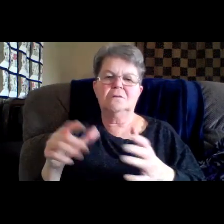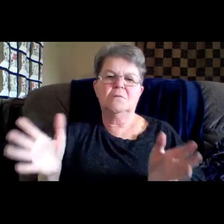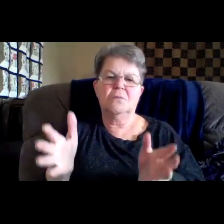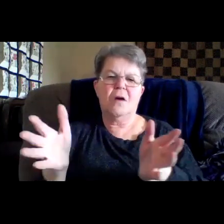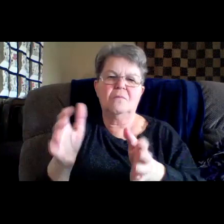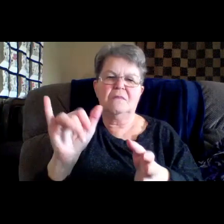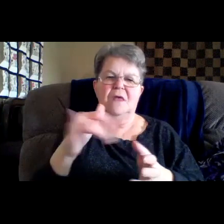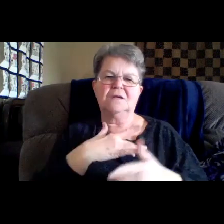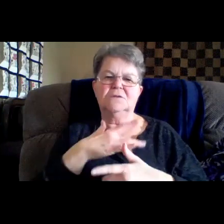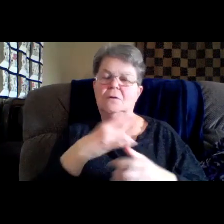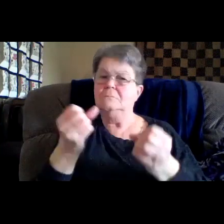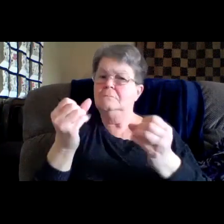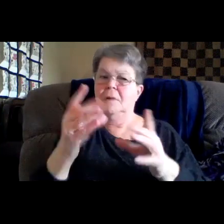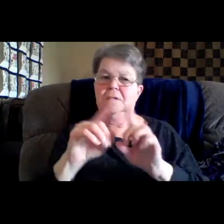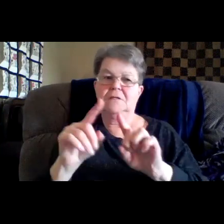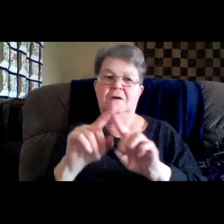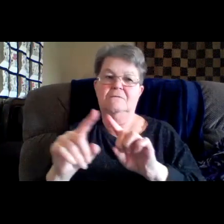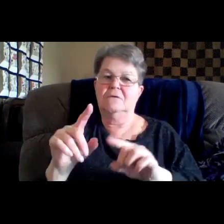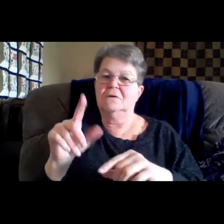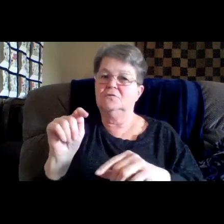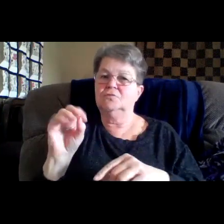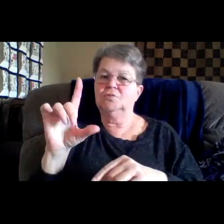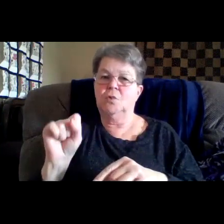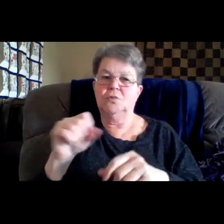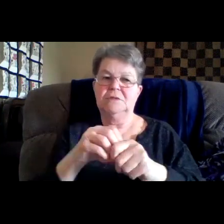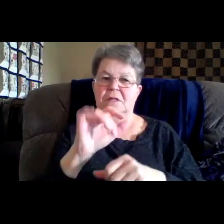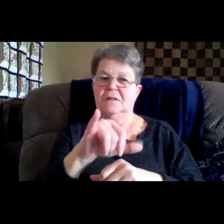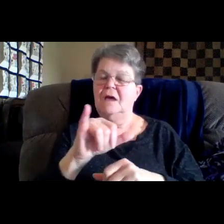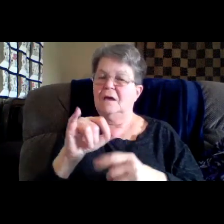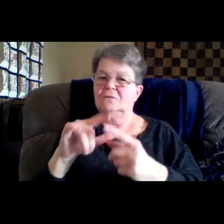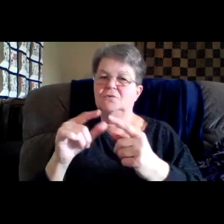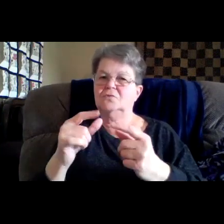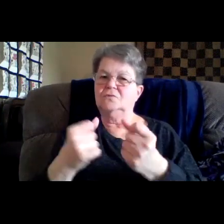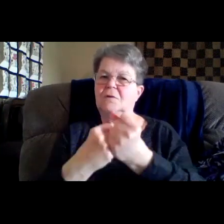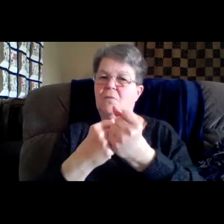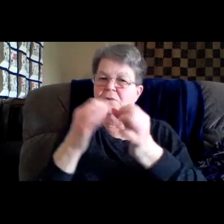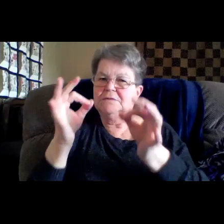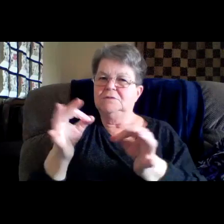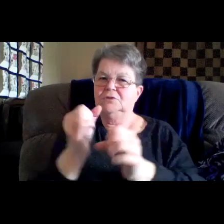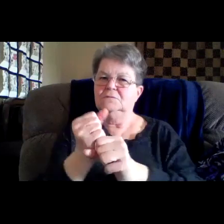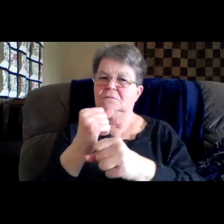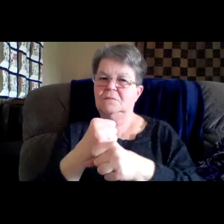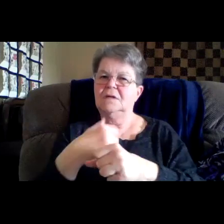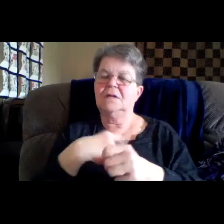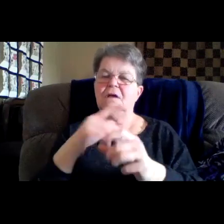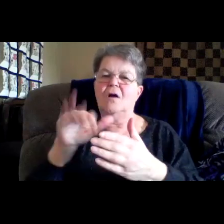Because there are many different tools in the tool box to support decision-making, and they all have different kinds of weights associated with them.